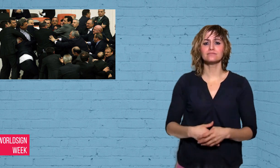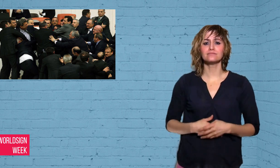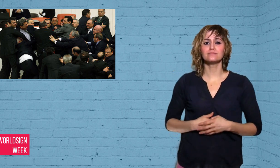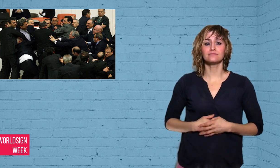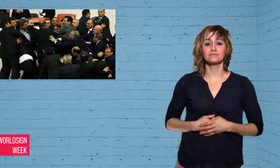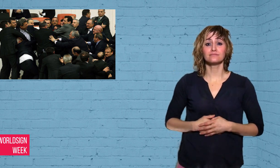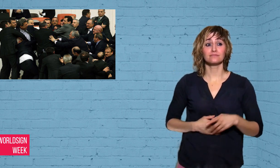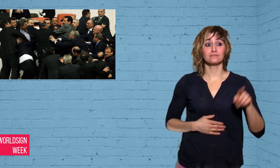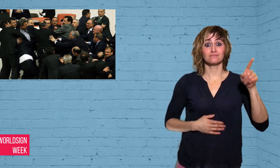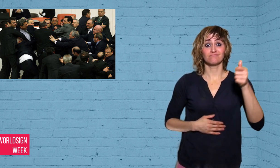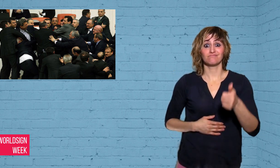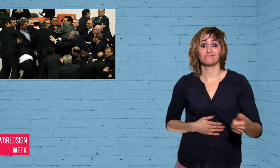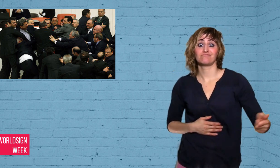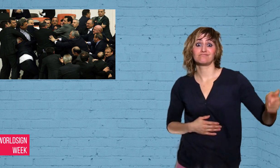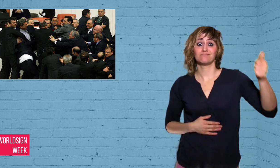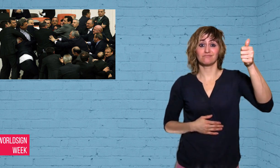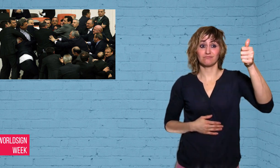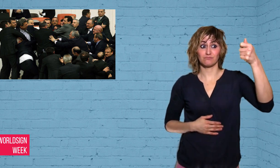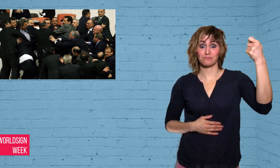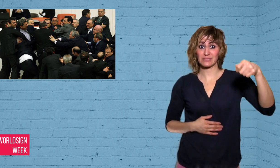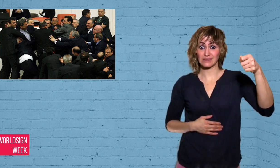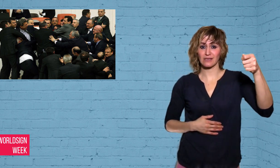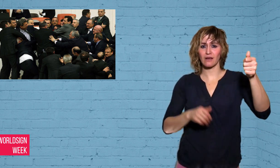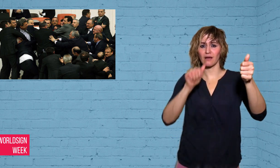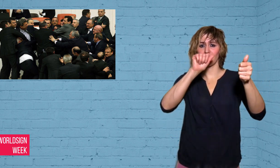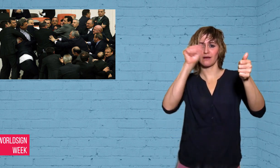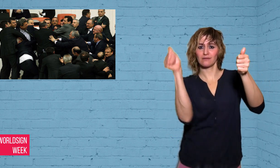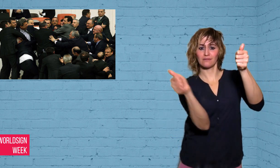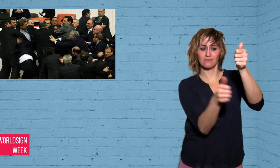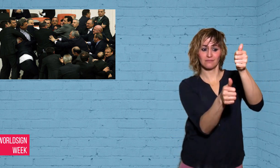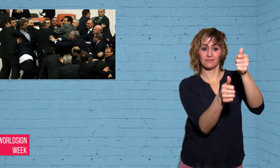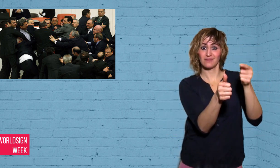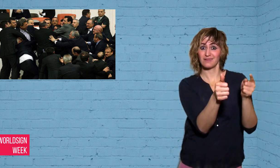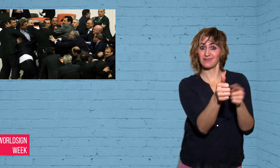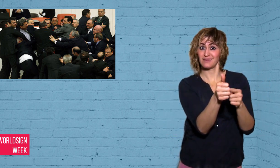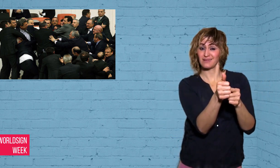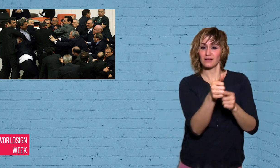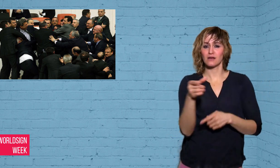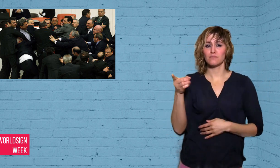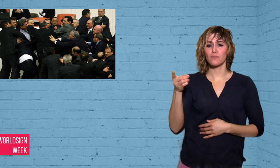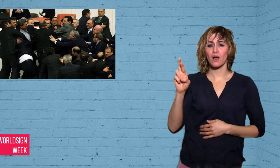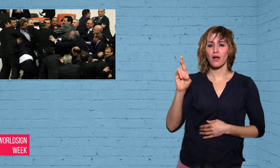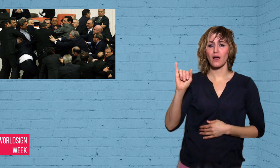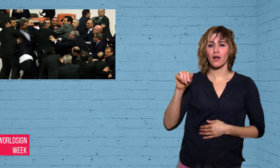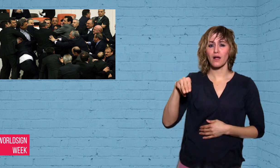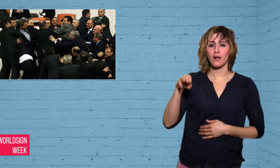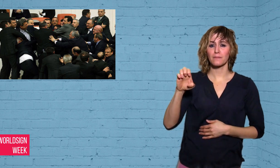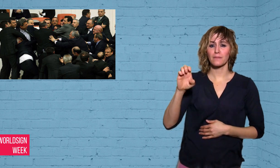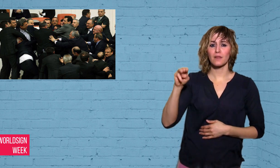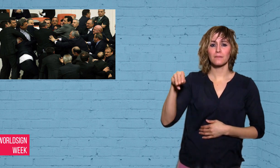captains will sink the ship.